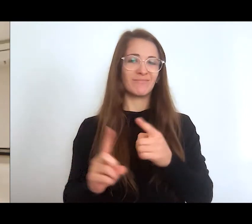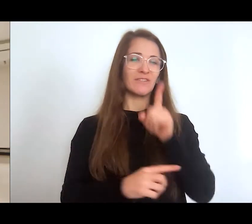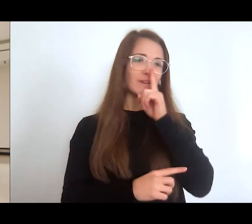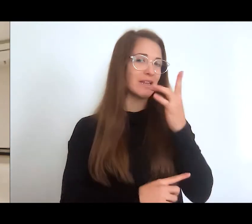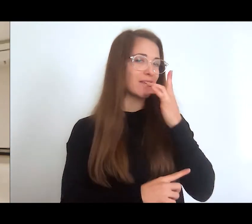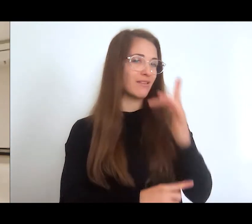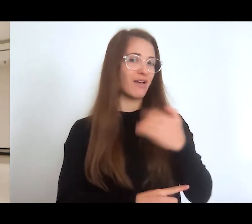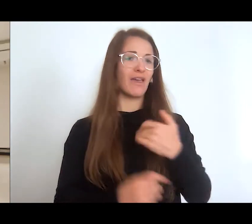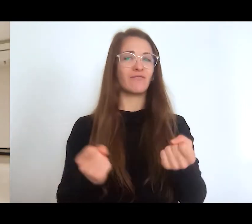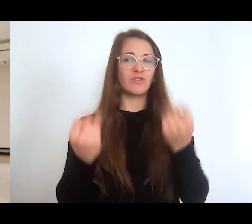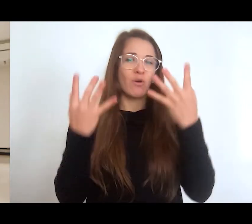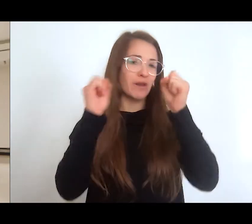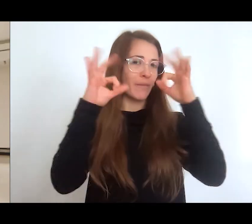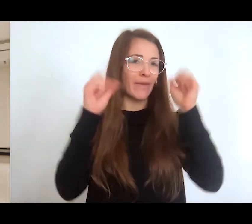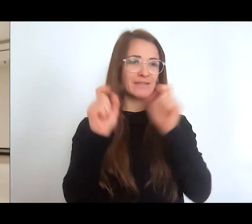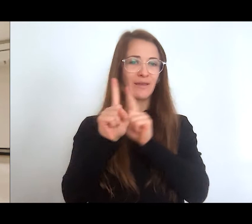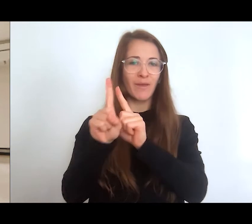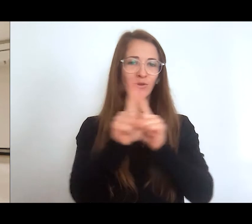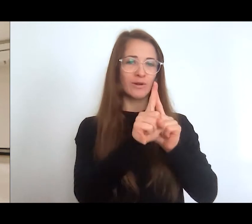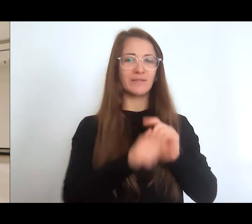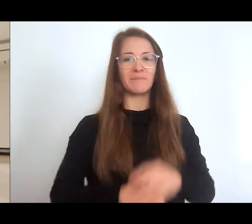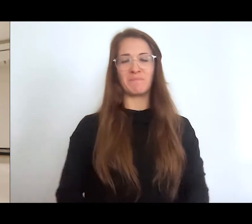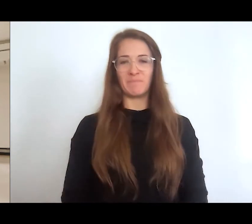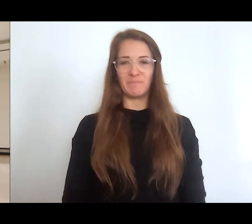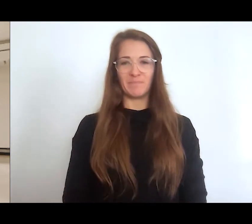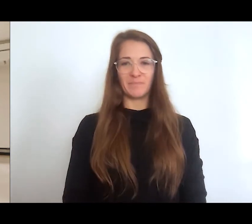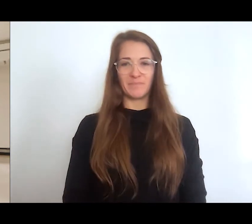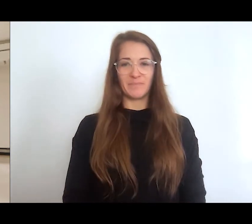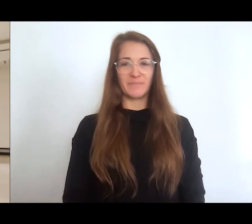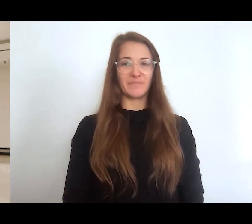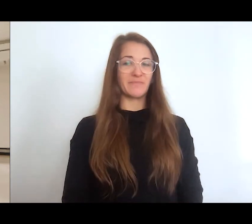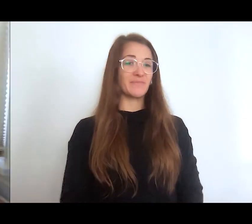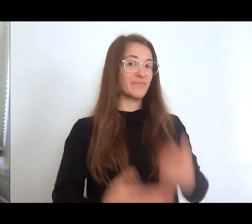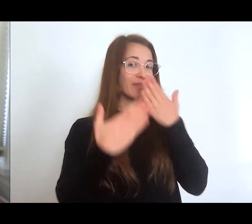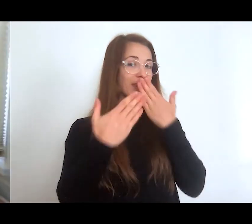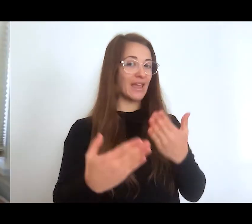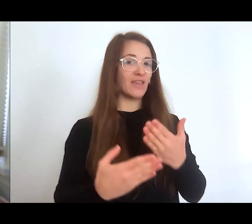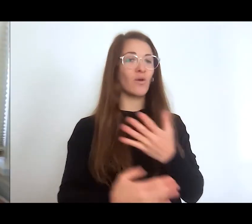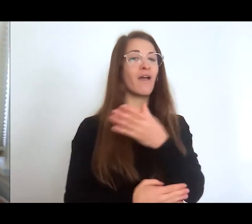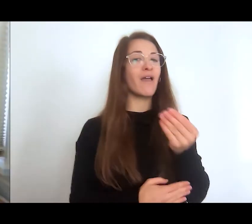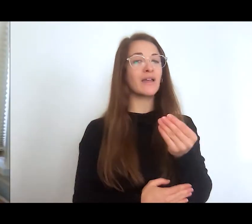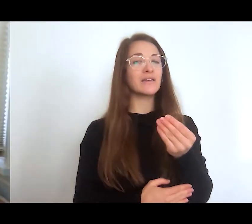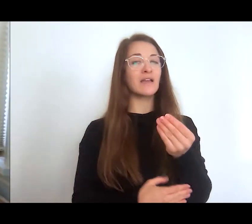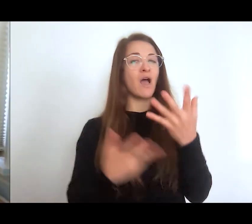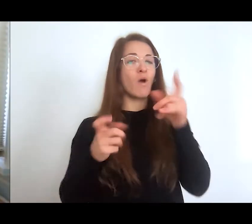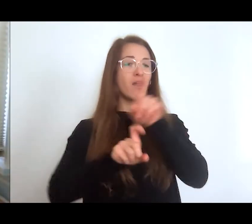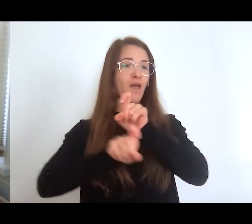SO THAT IS REALLY IT. I AM VERY LUCKY TO HAVE SO MANY AMAZING MENTORS. GREAT. THANK YOU.